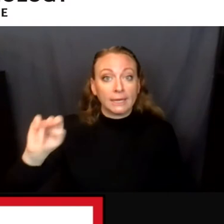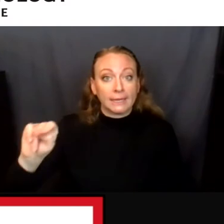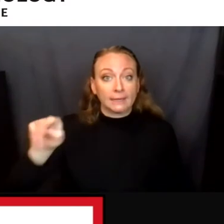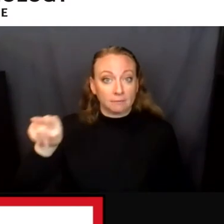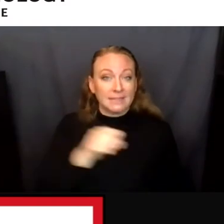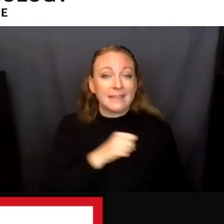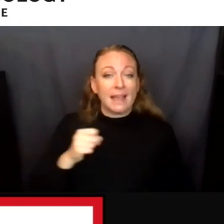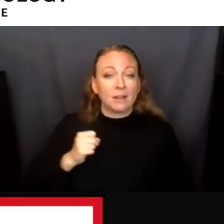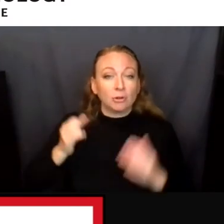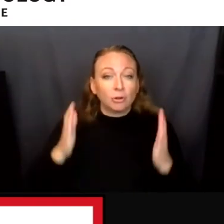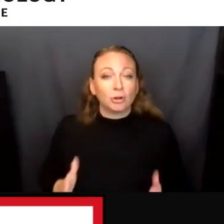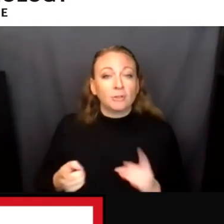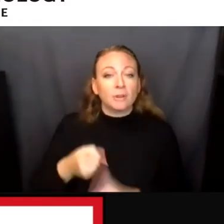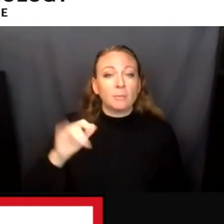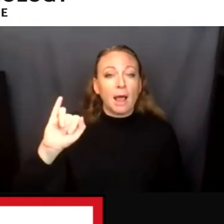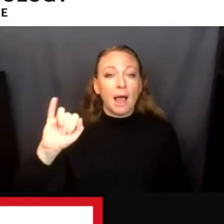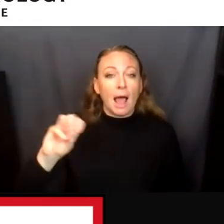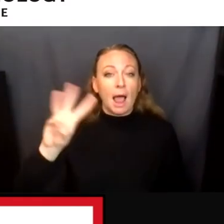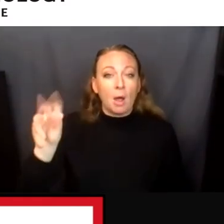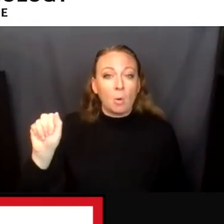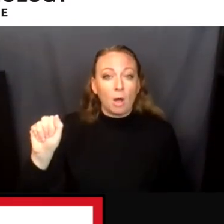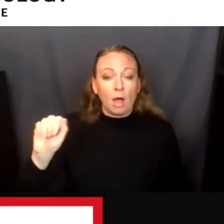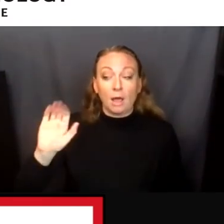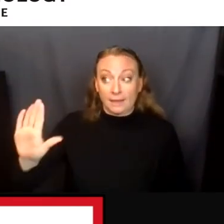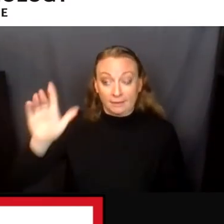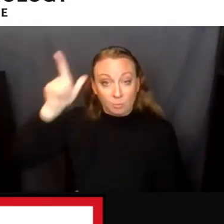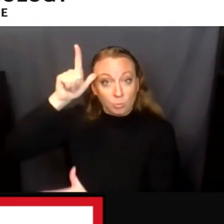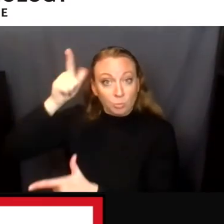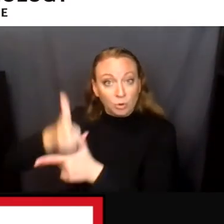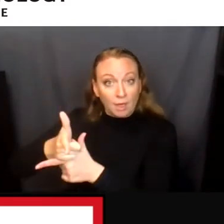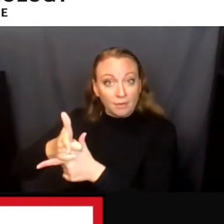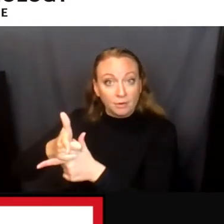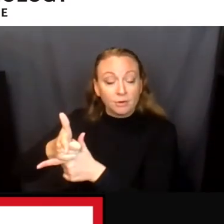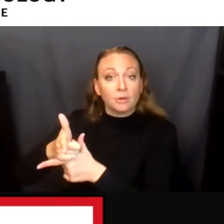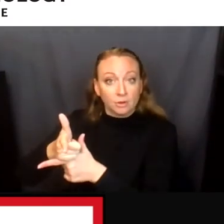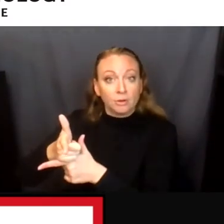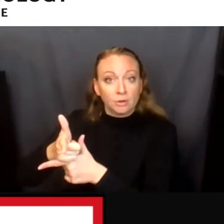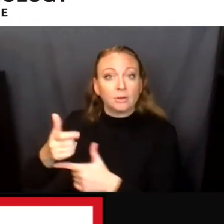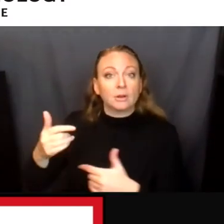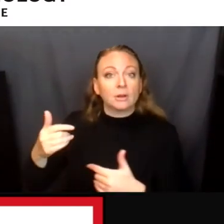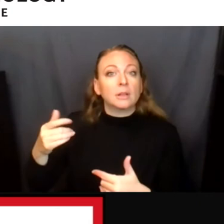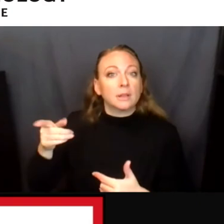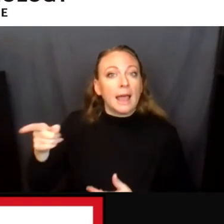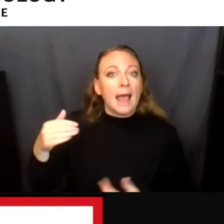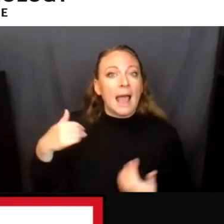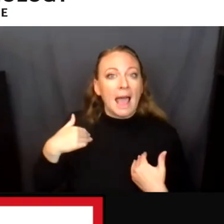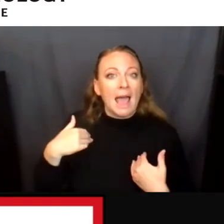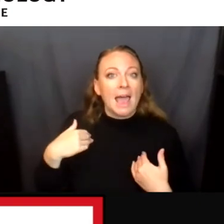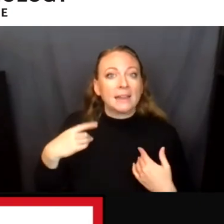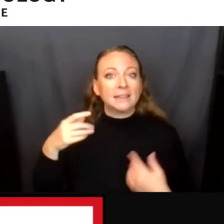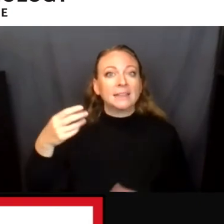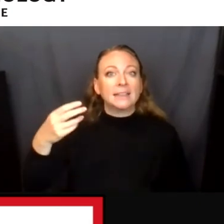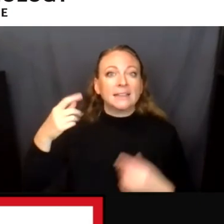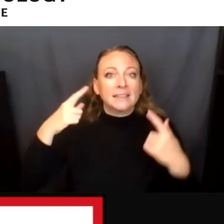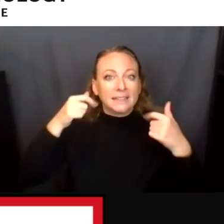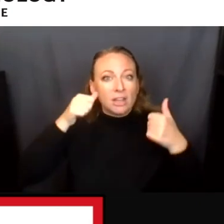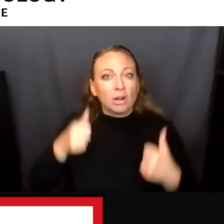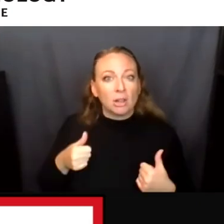who brother had a hearing loss. And so he did sign language